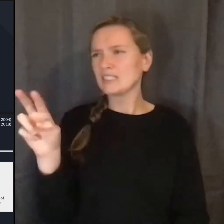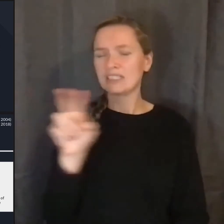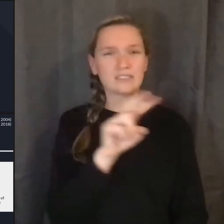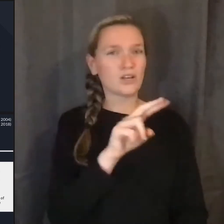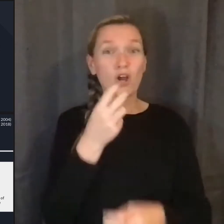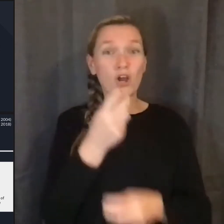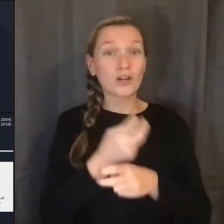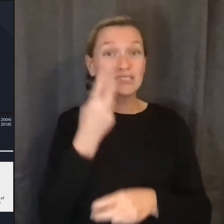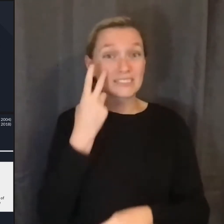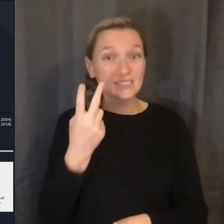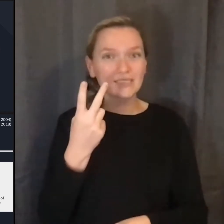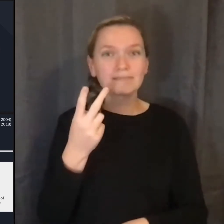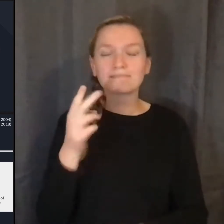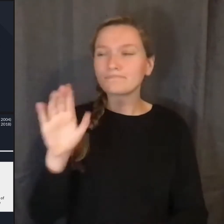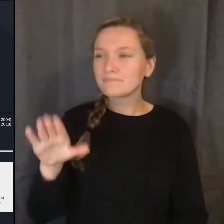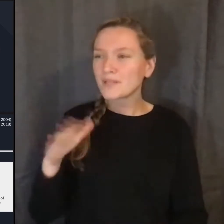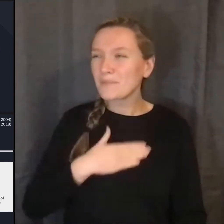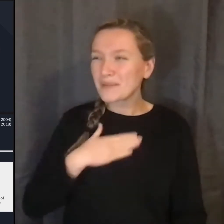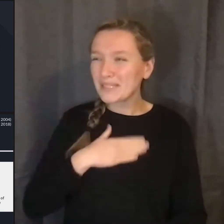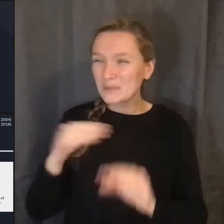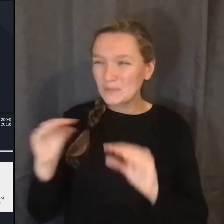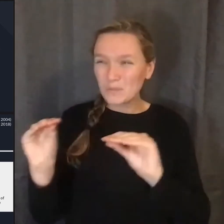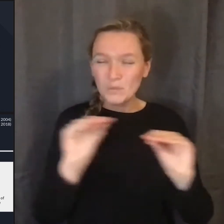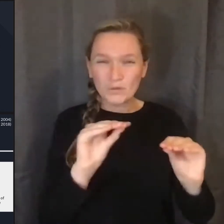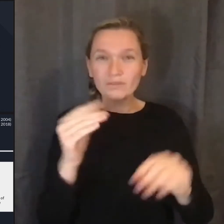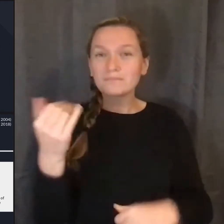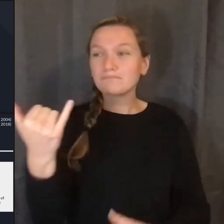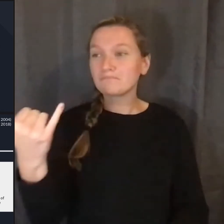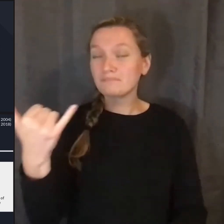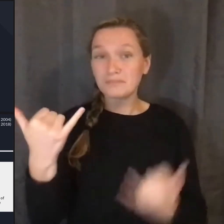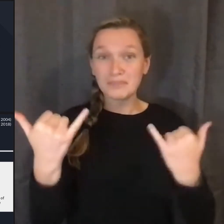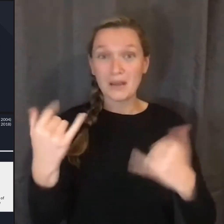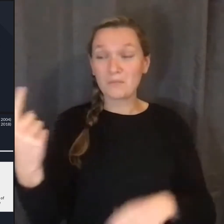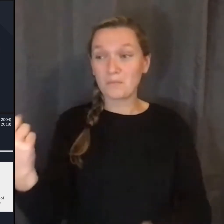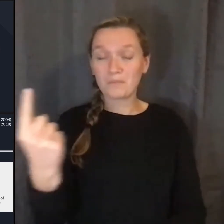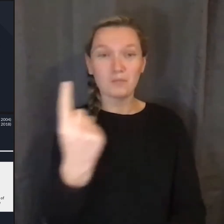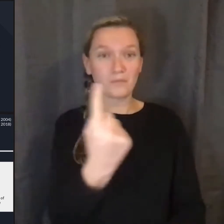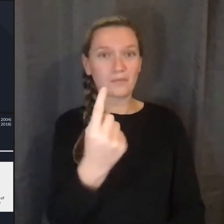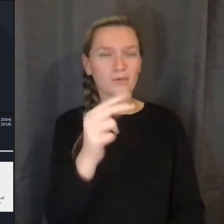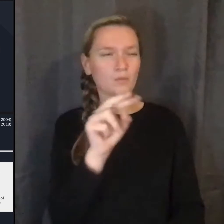Next if the student has a hard time seeing the board and the interpreter, they may request for